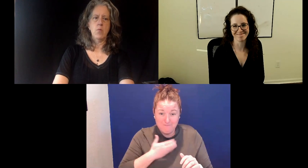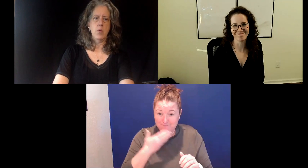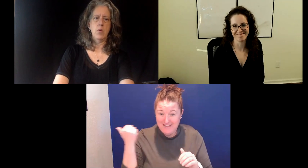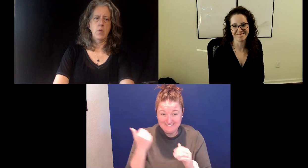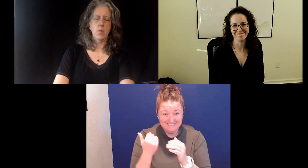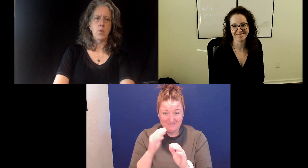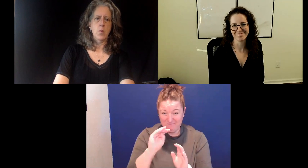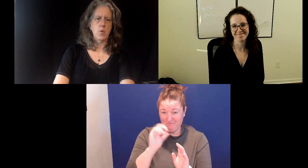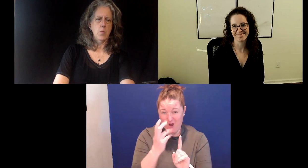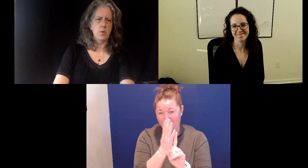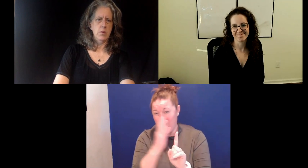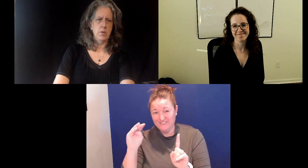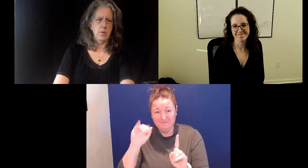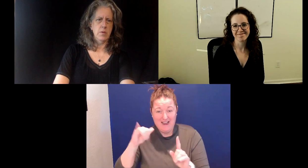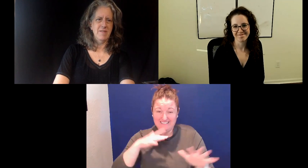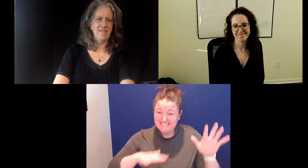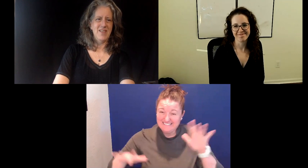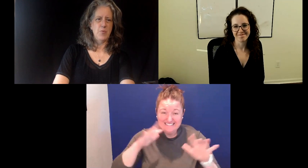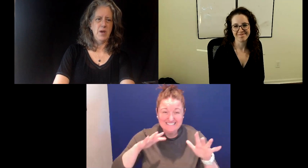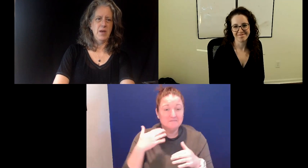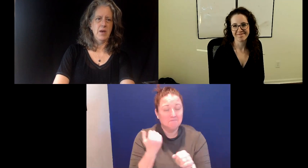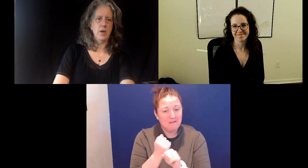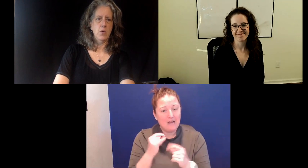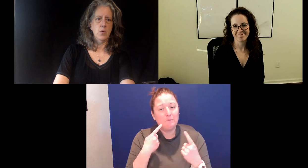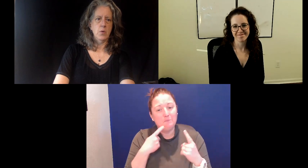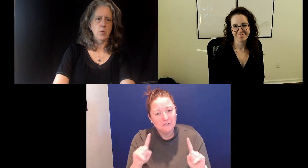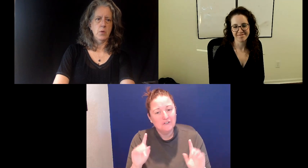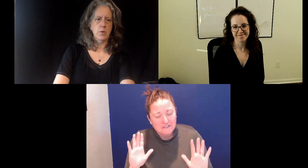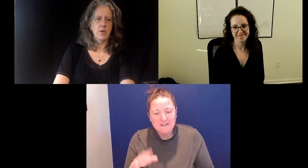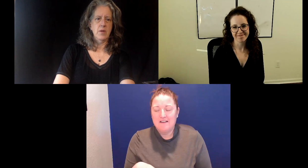get it jump out in the dark just trying to figure it out um and you know and it